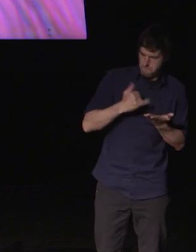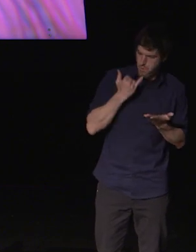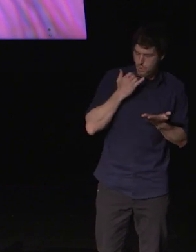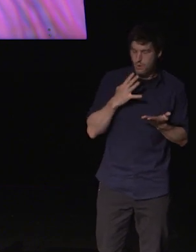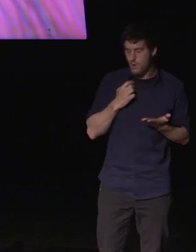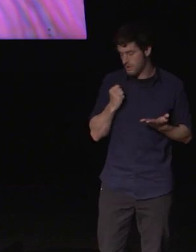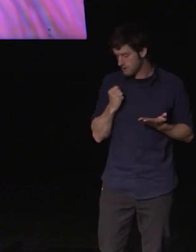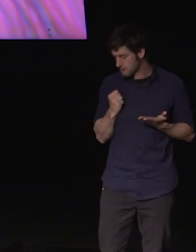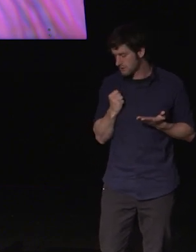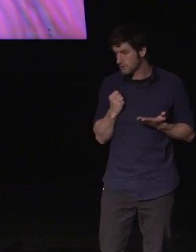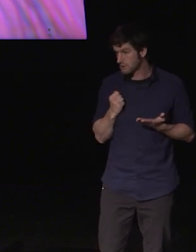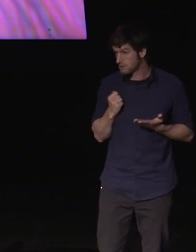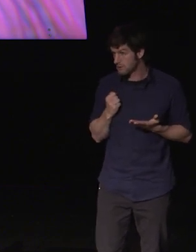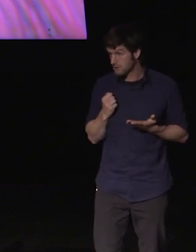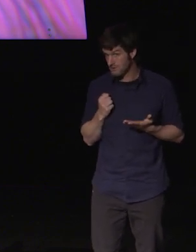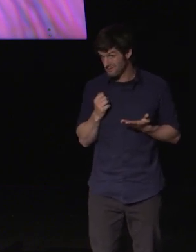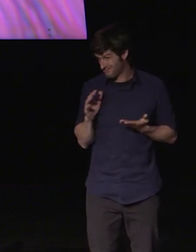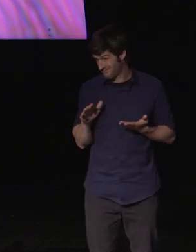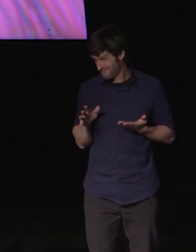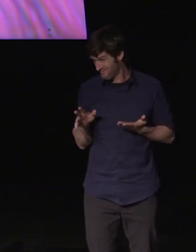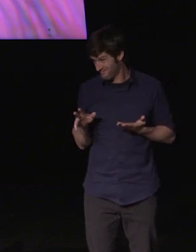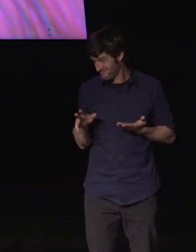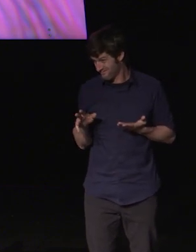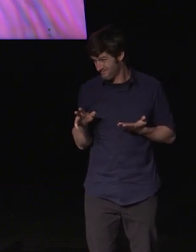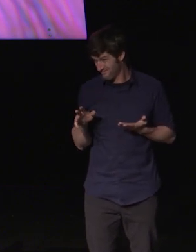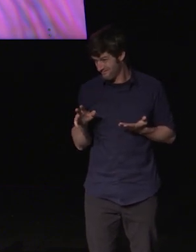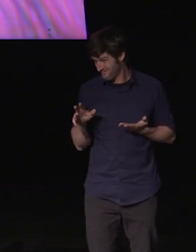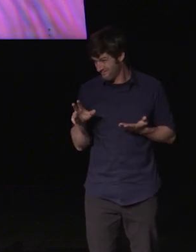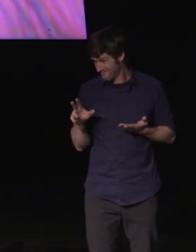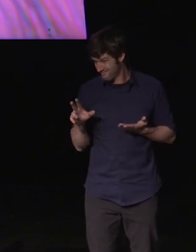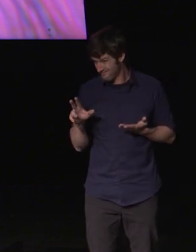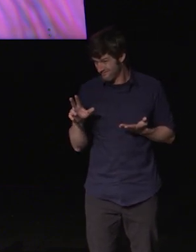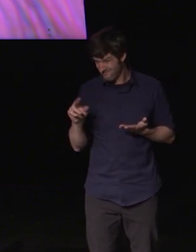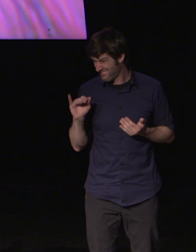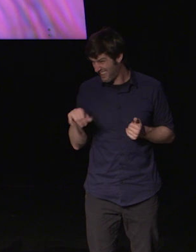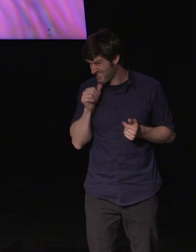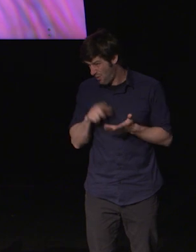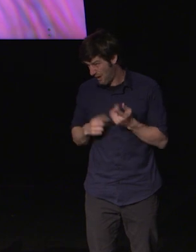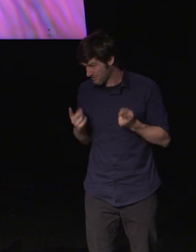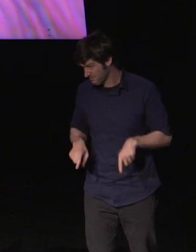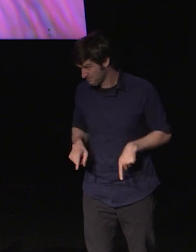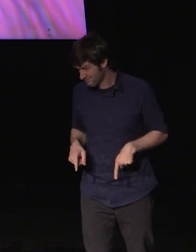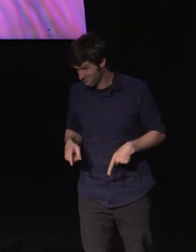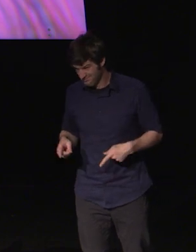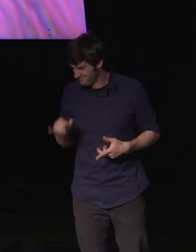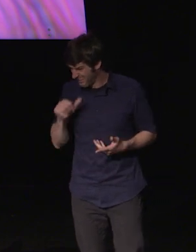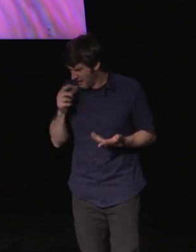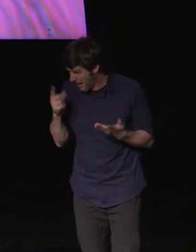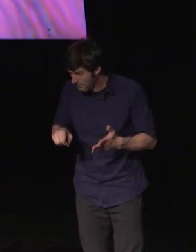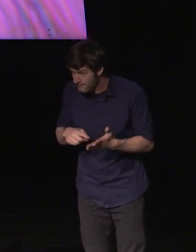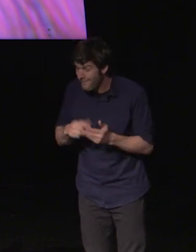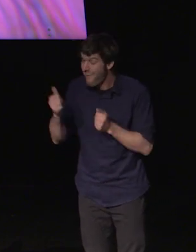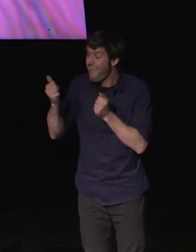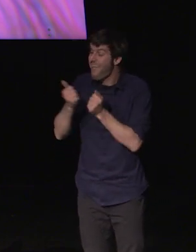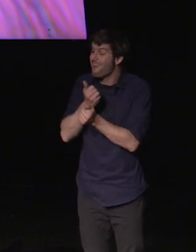It was not. LAUGHS Fair. -It was not that thing. Everything that I had to read was on the screen,